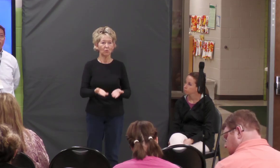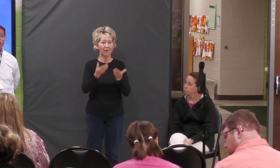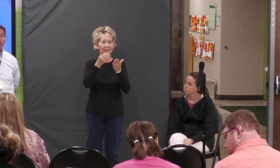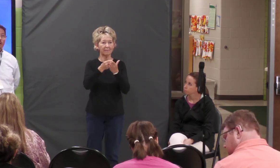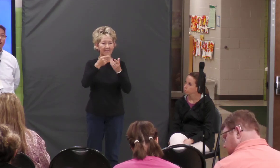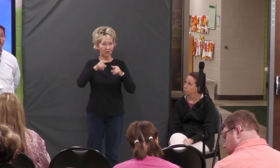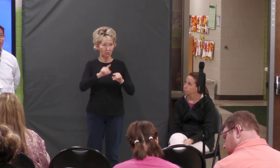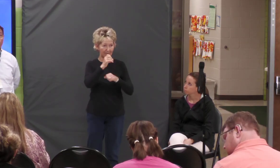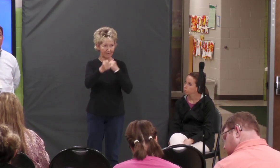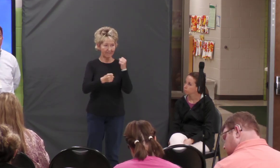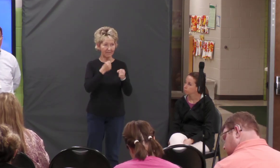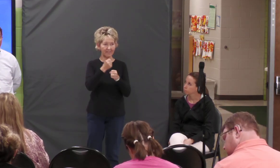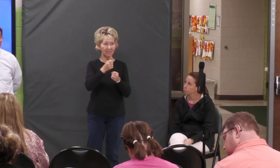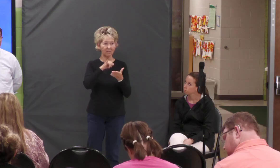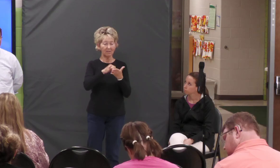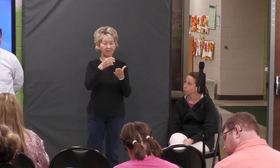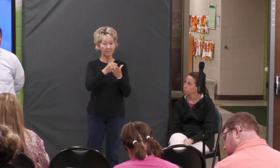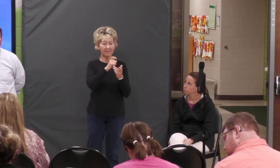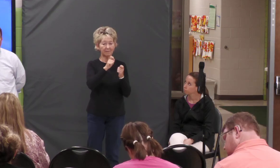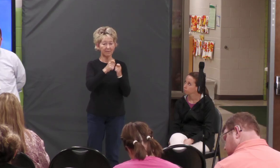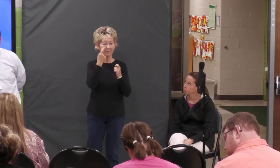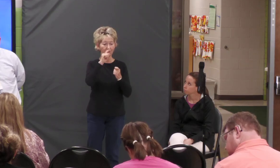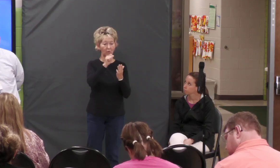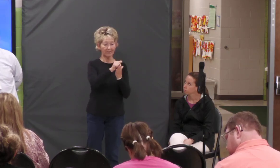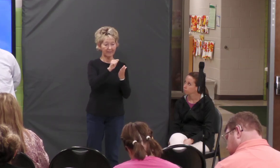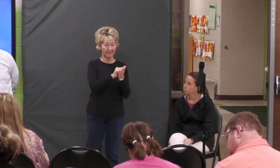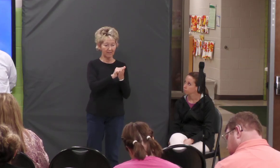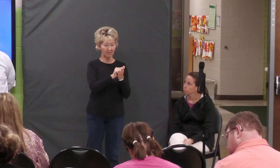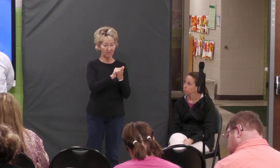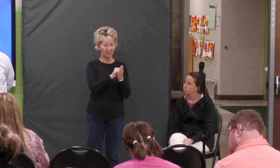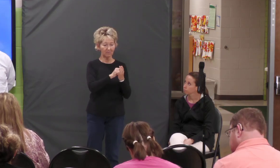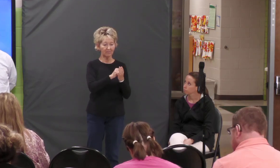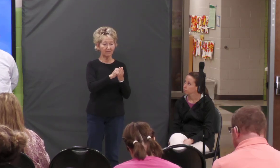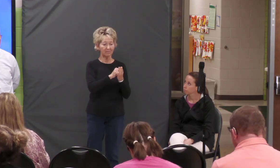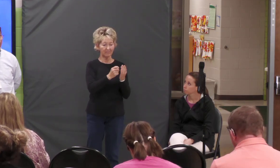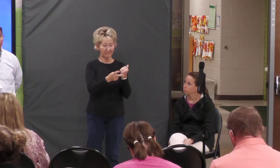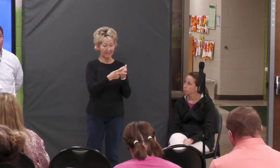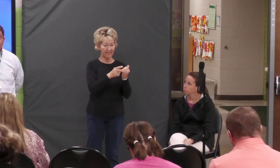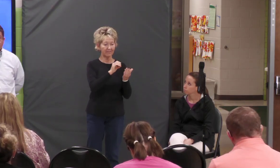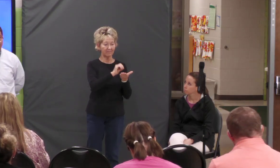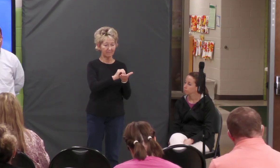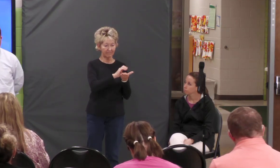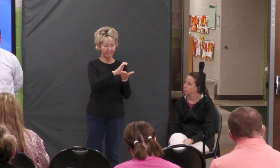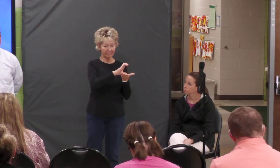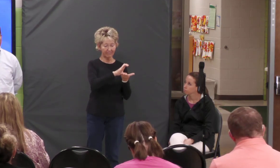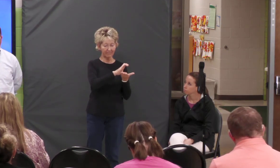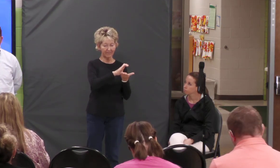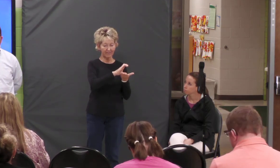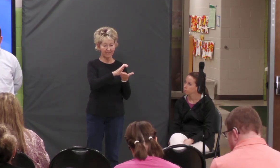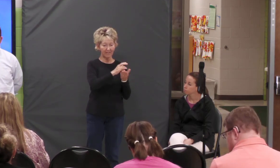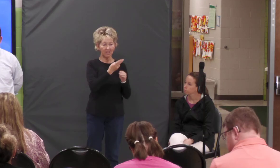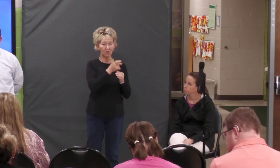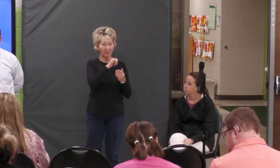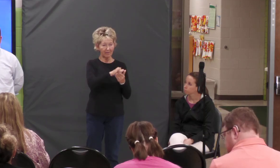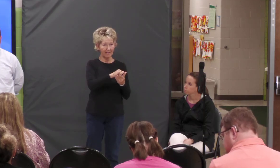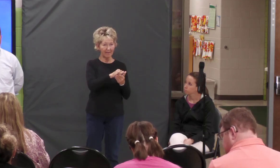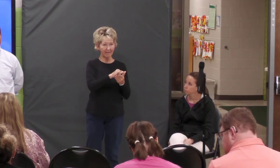year that money would go into an account then it would be used um through some allowable expense